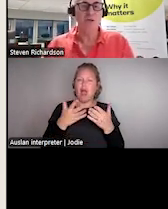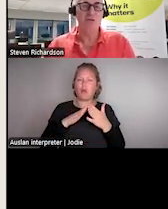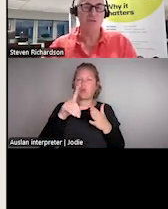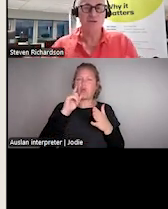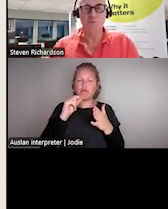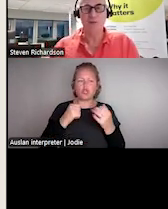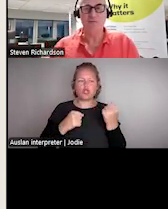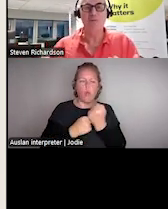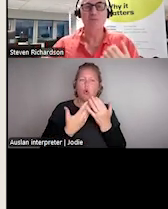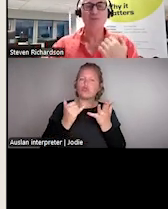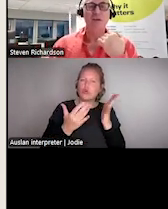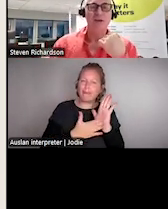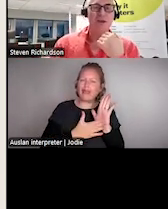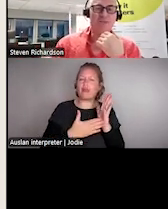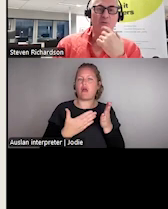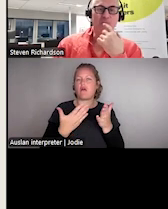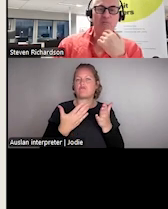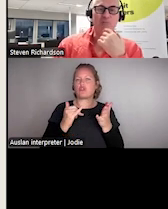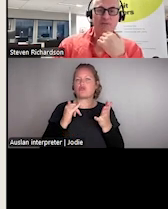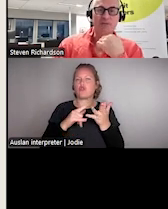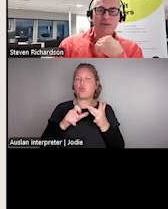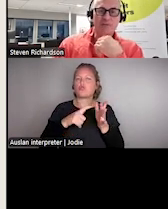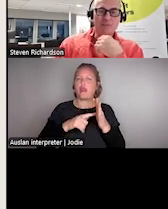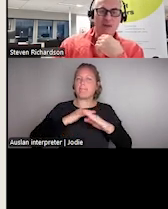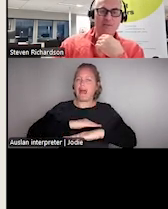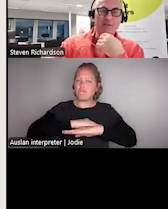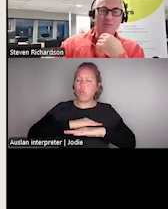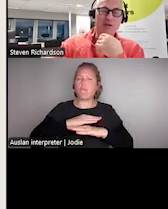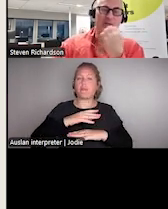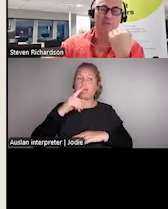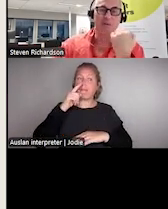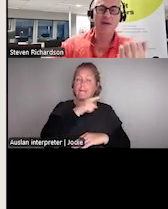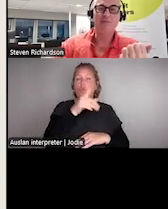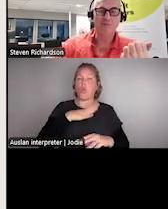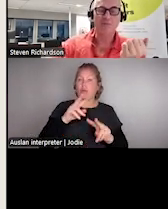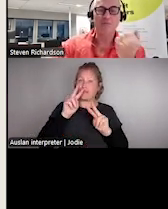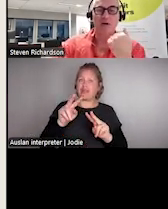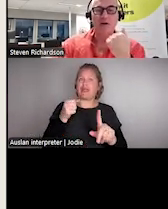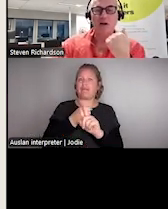media digital platforms. And of course people want to see impact. Impact can be made through